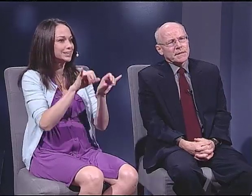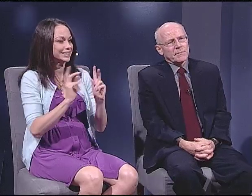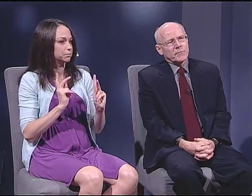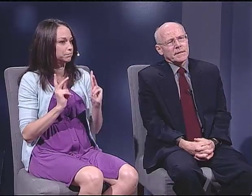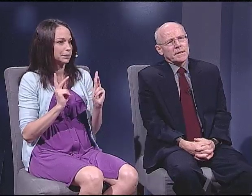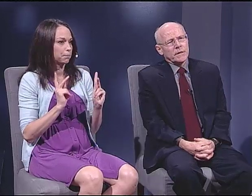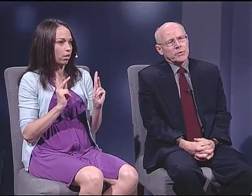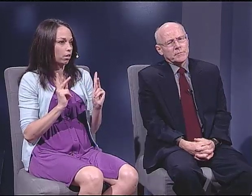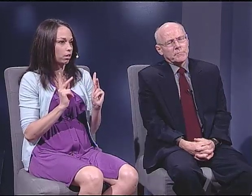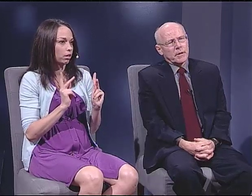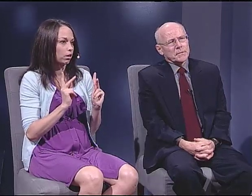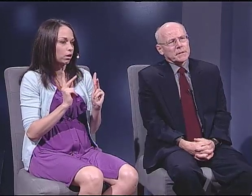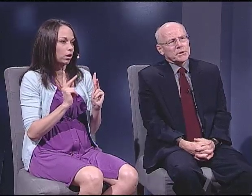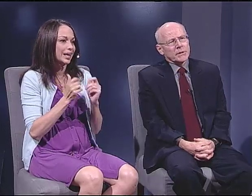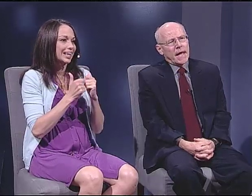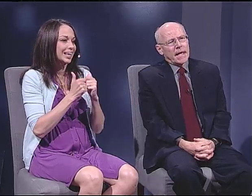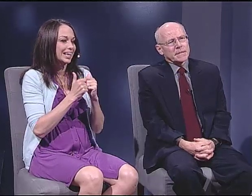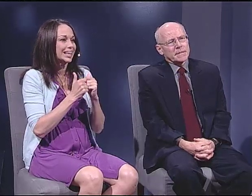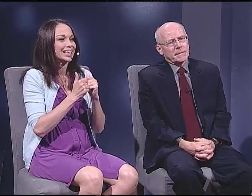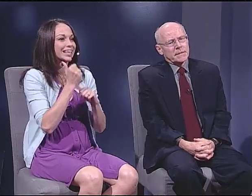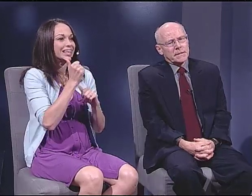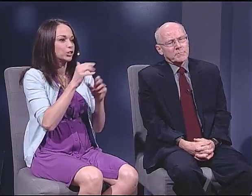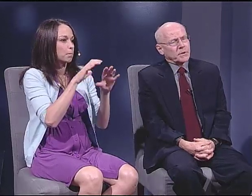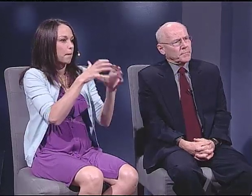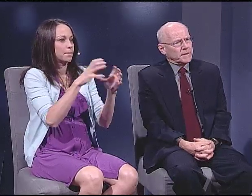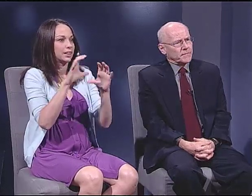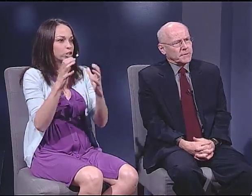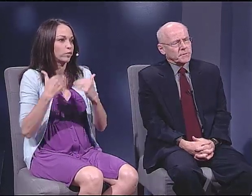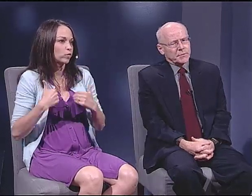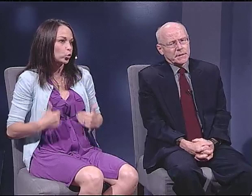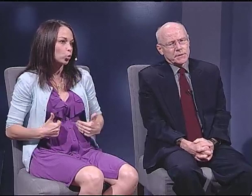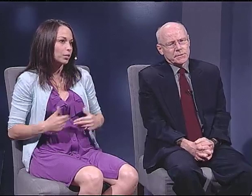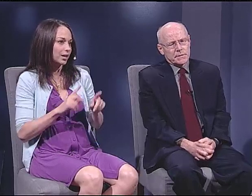Every human population is marked by different interpretations